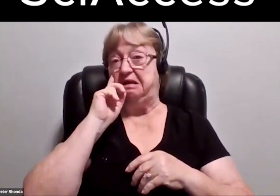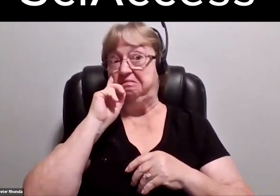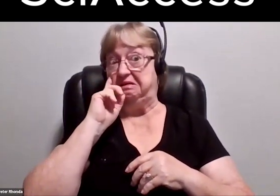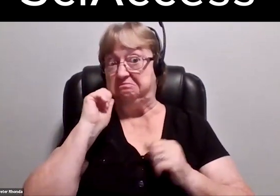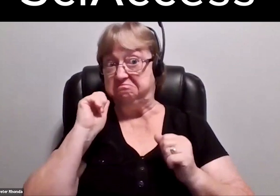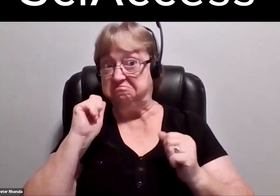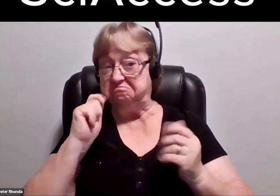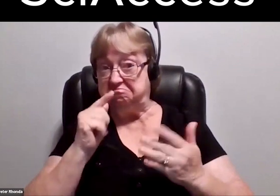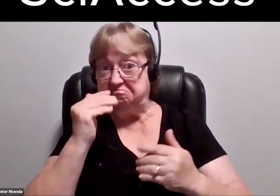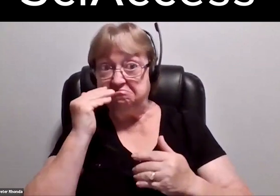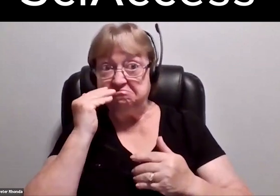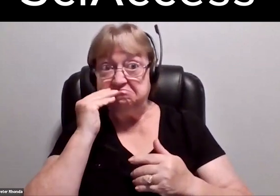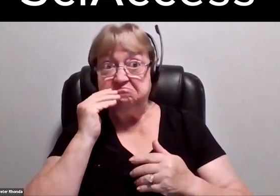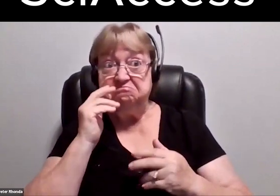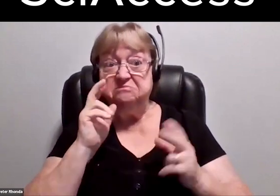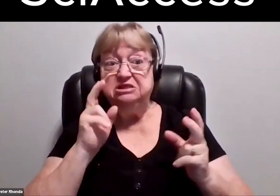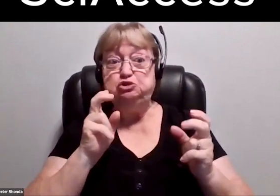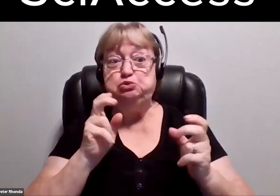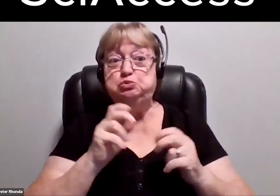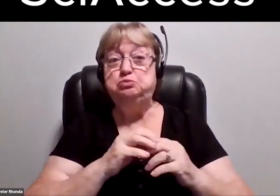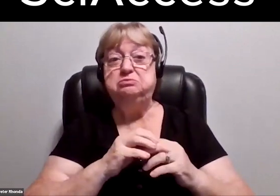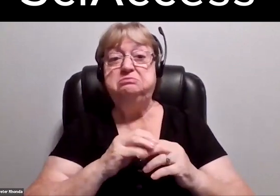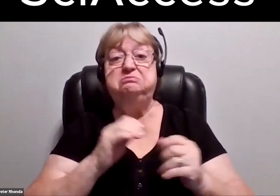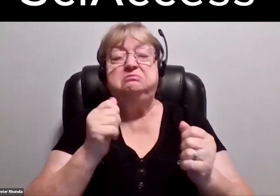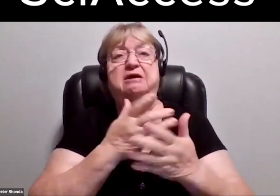which is nearly everything we know about the universe comes